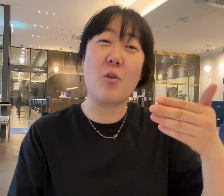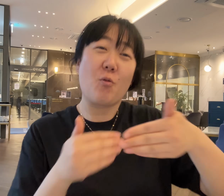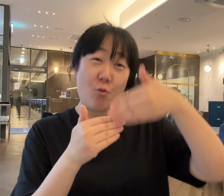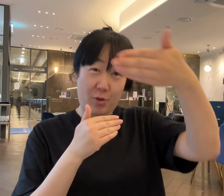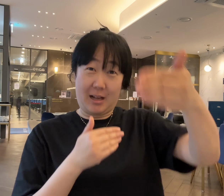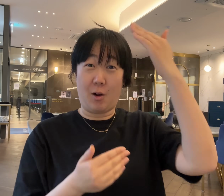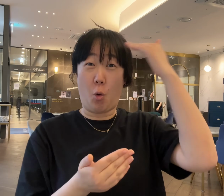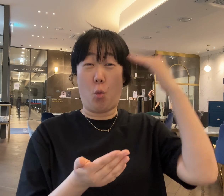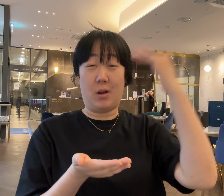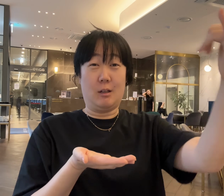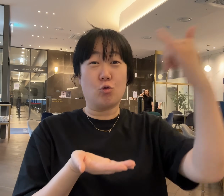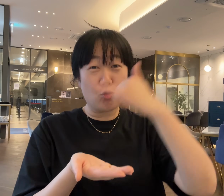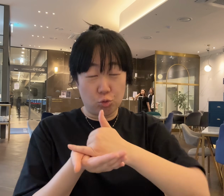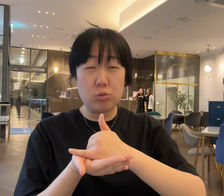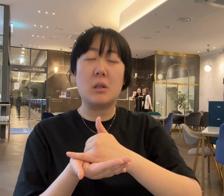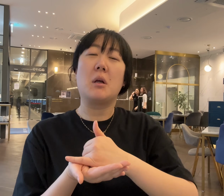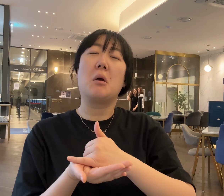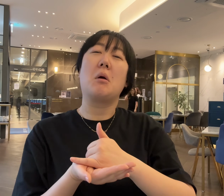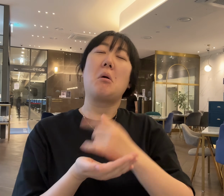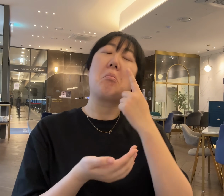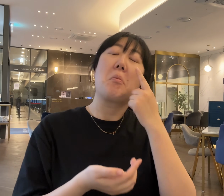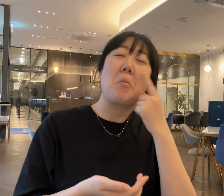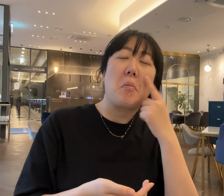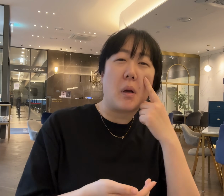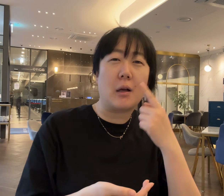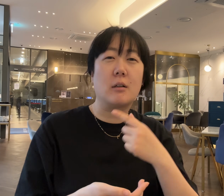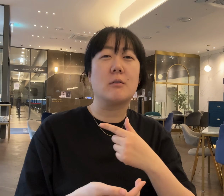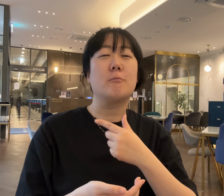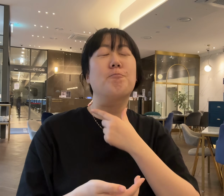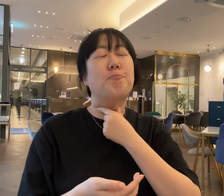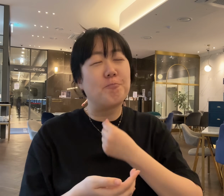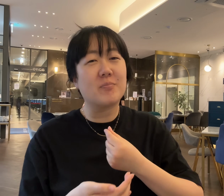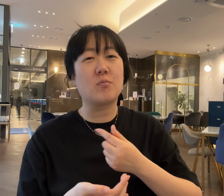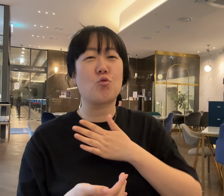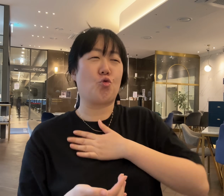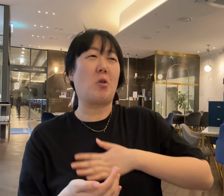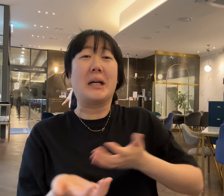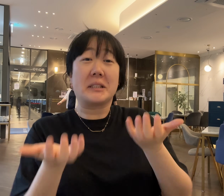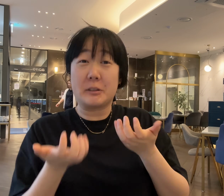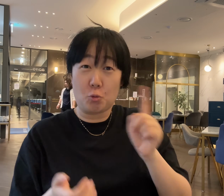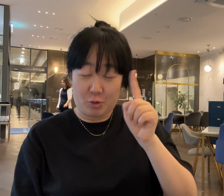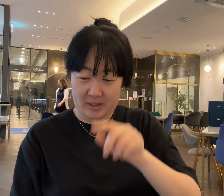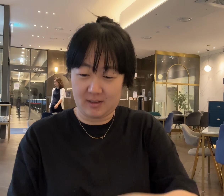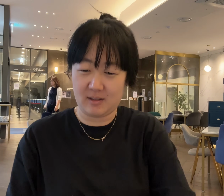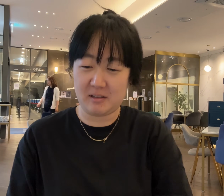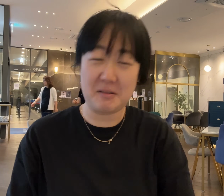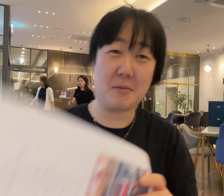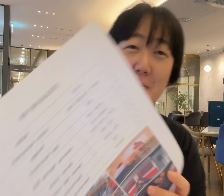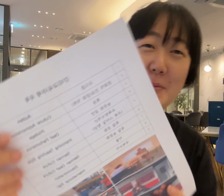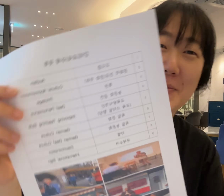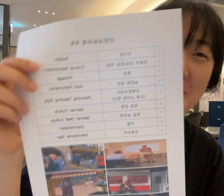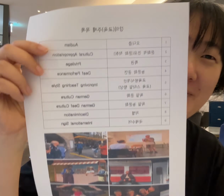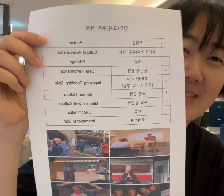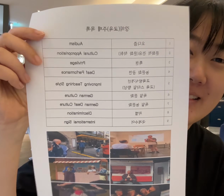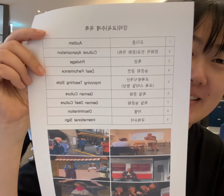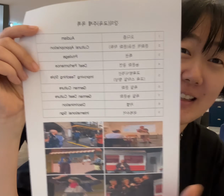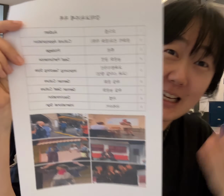It had a list of topics I'd like to give lectures on next time I come to Korea.